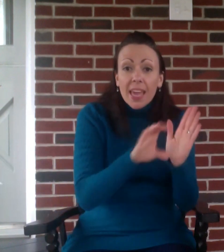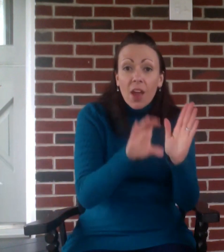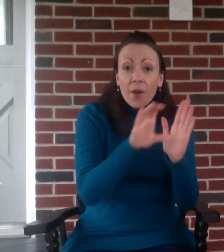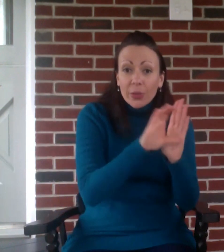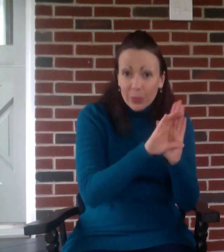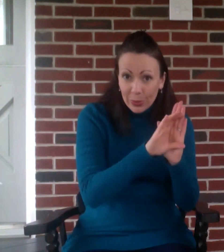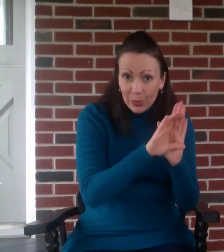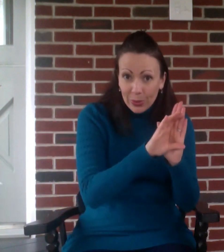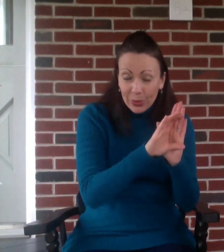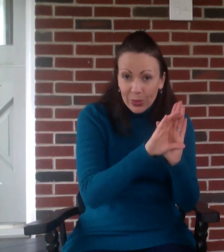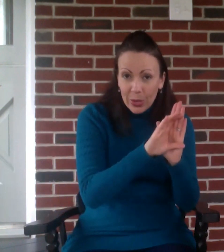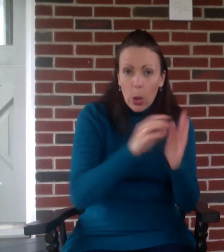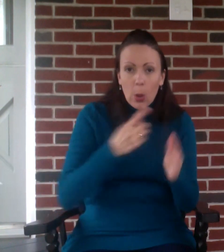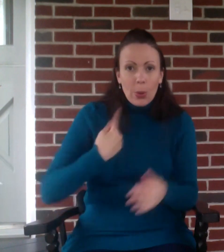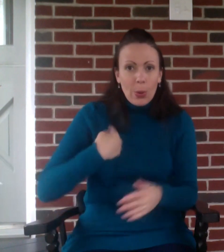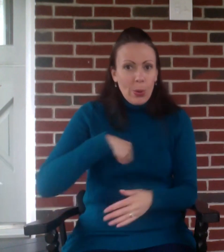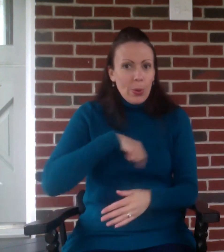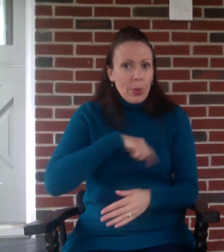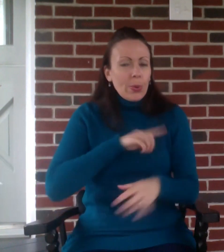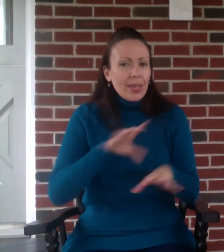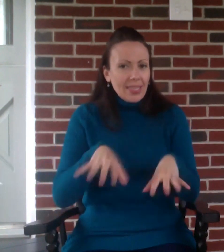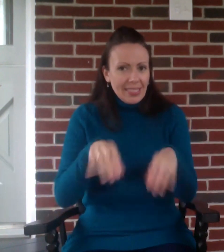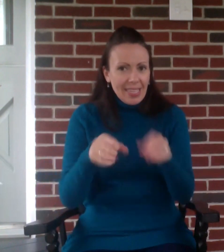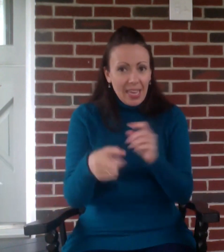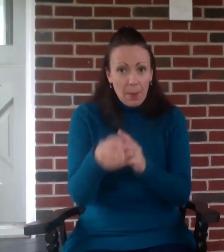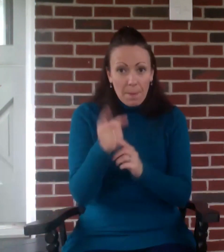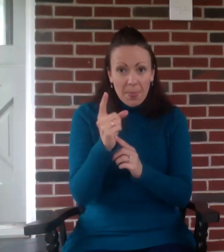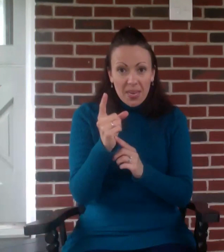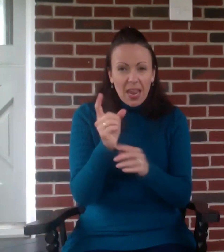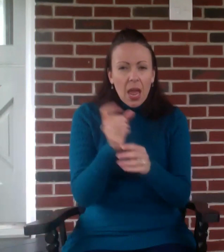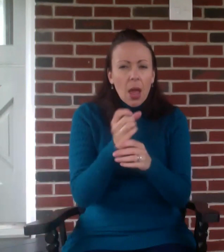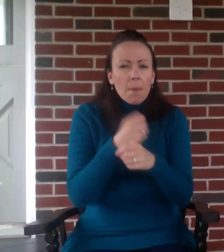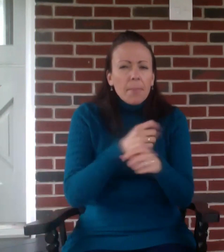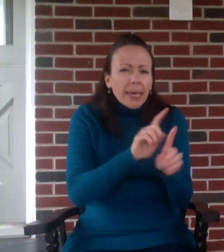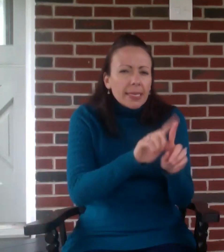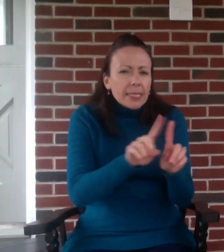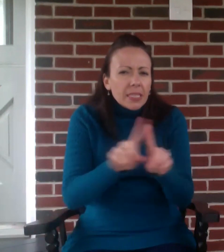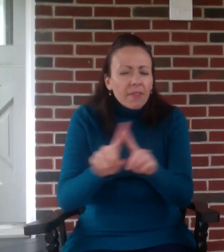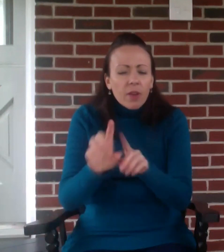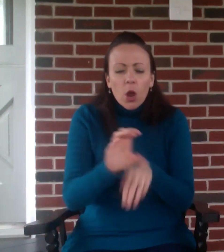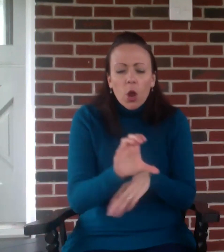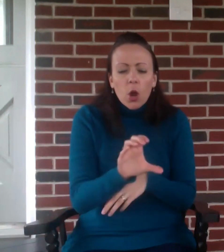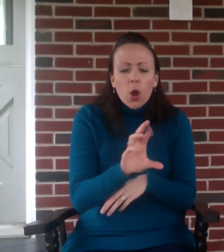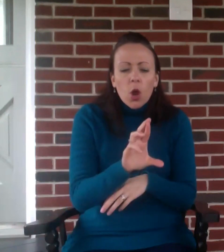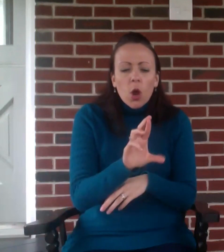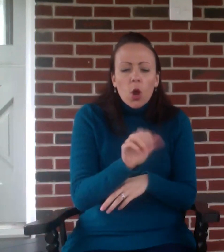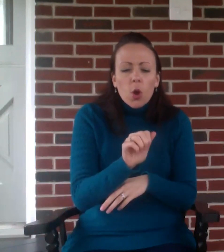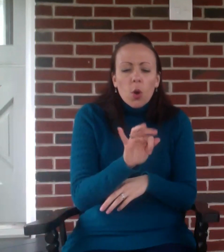with some of your tin or recycled materials. So I'm gonna spin the camera around here,